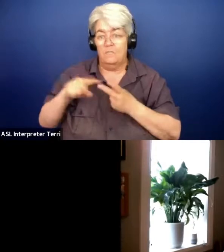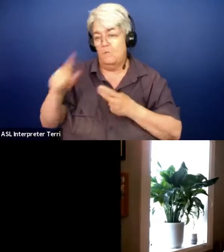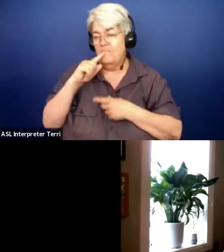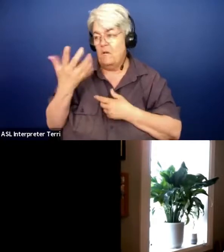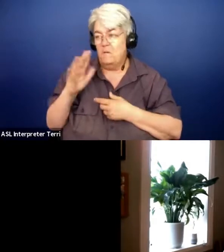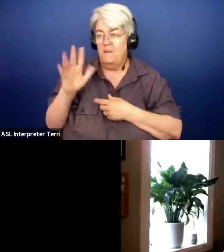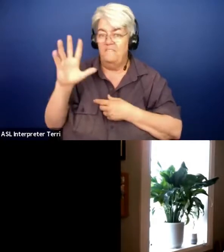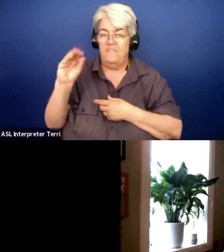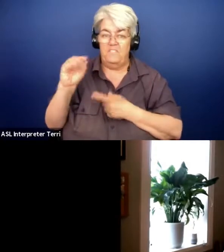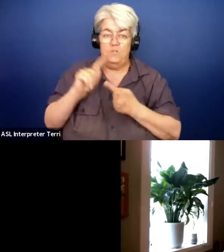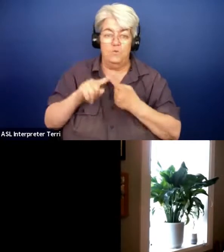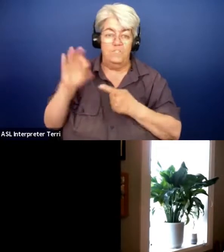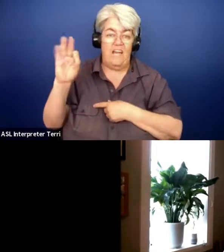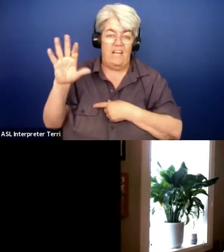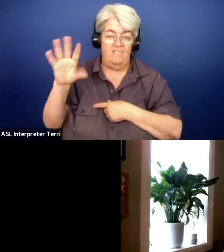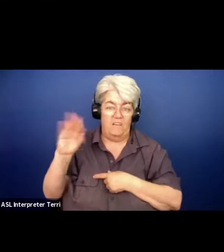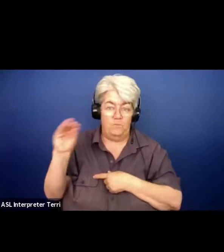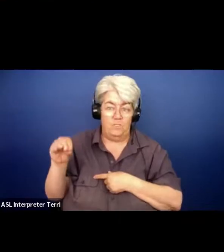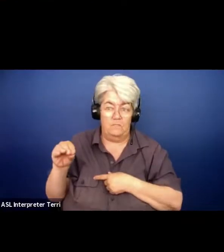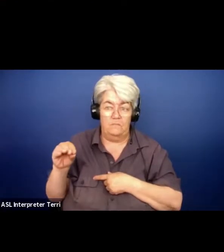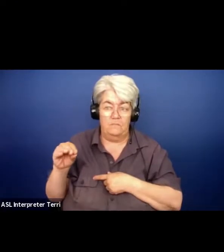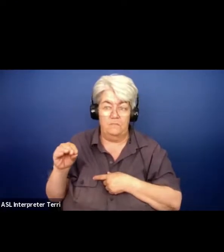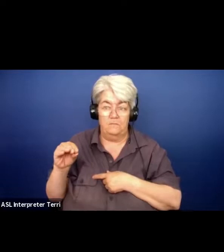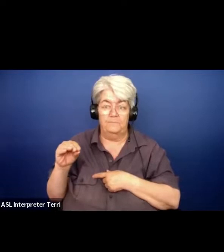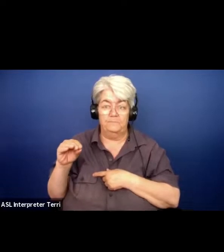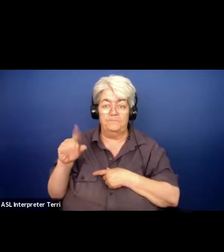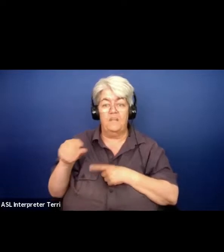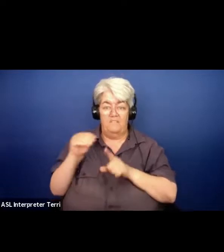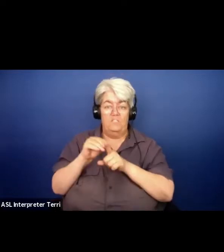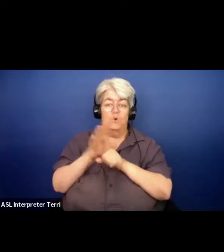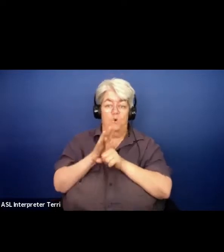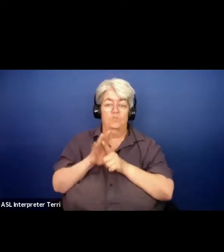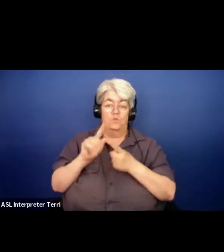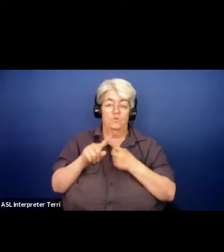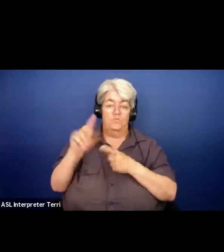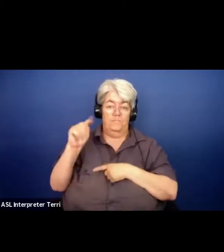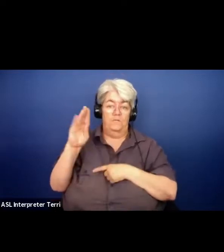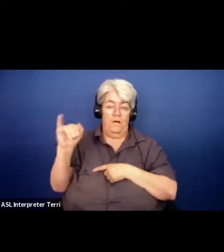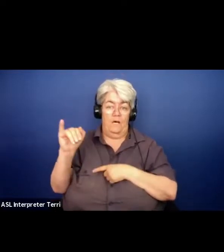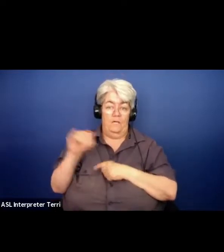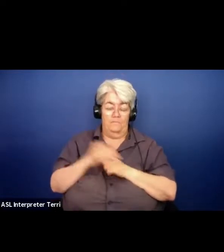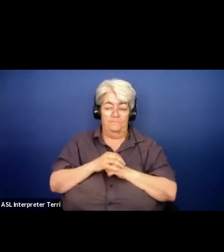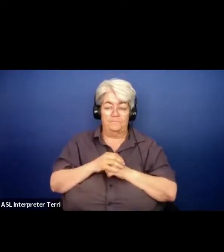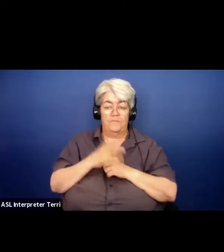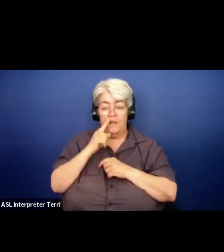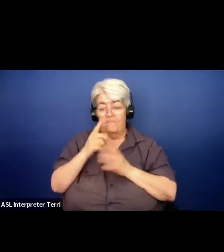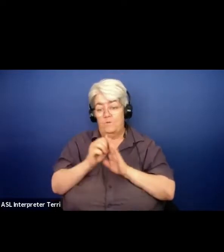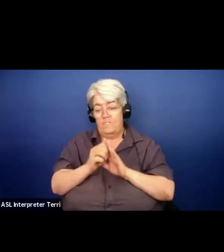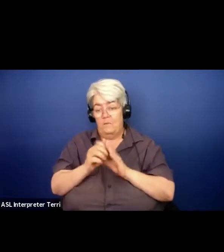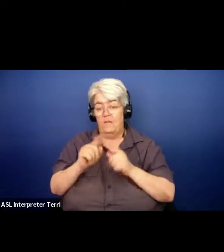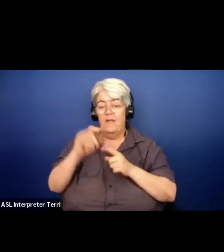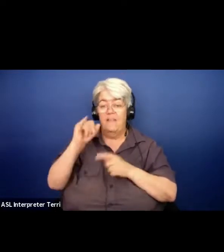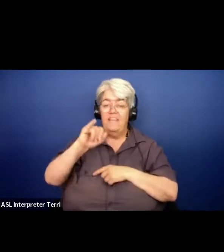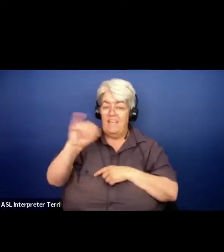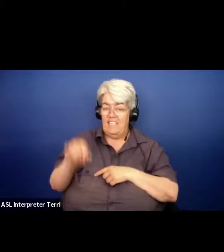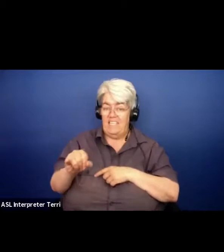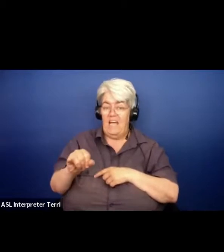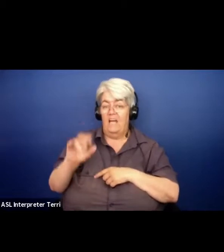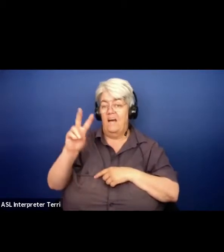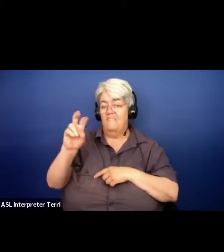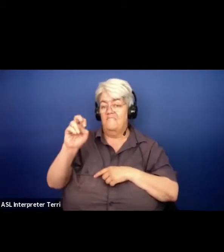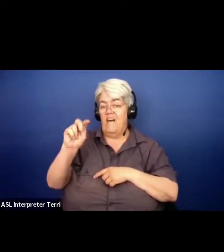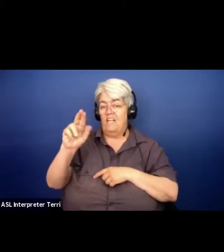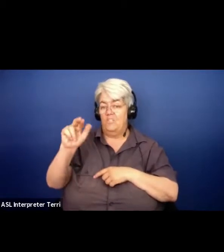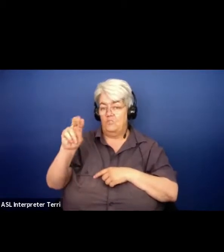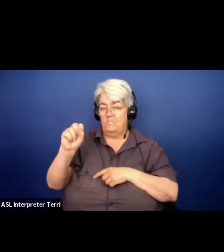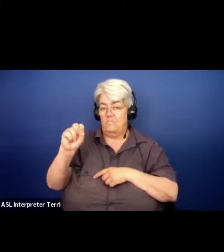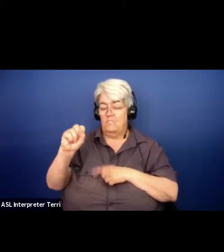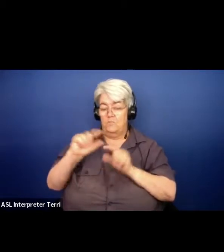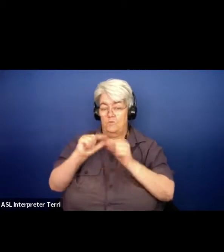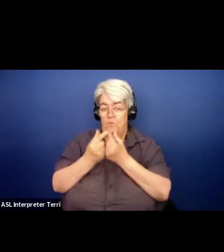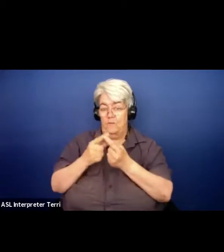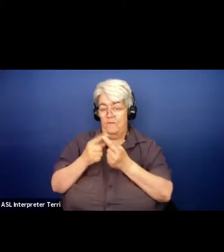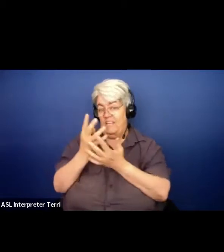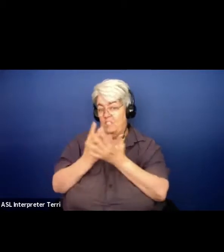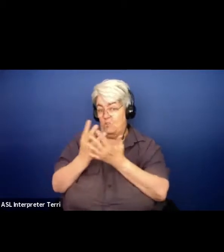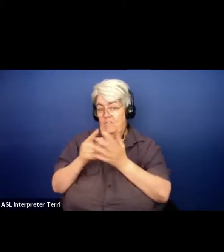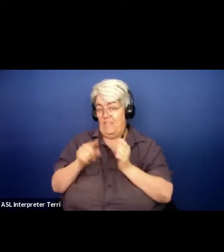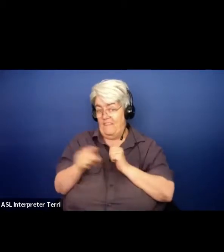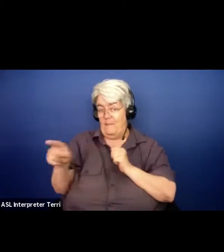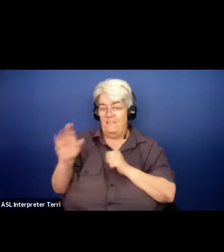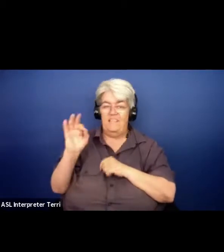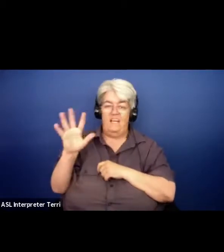and 95% exposure to TBI. For example, the Indiana veteranning clerk found a screening